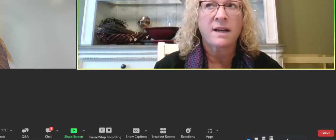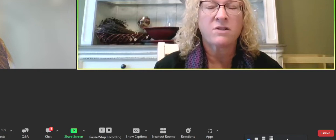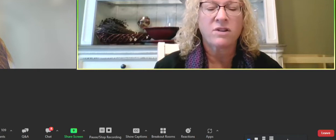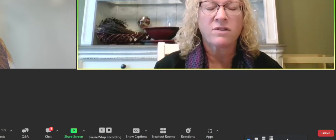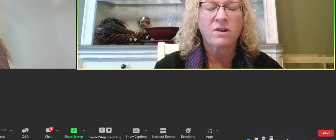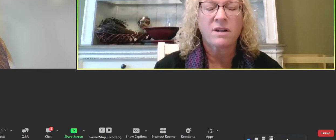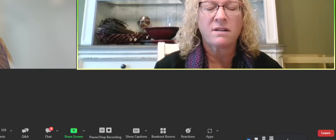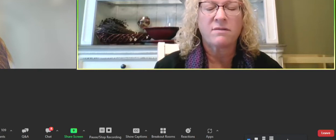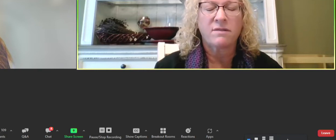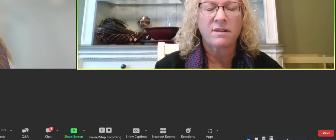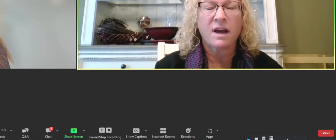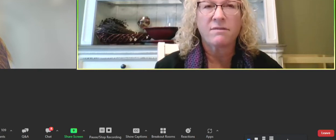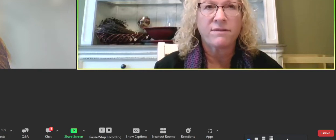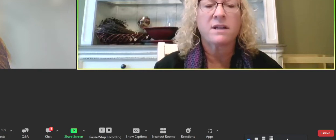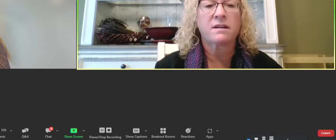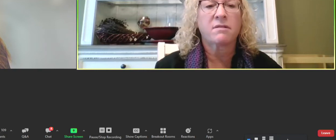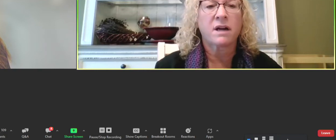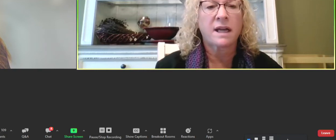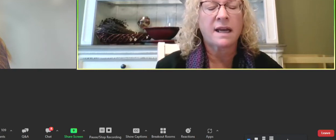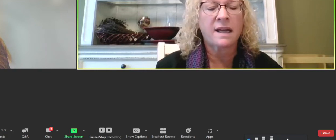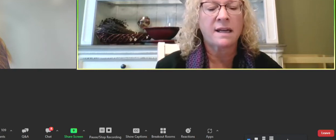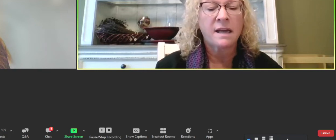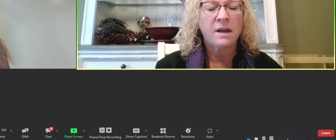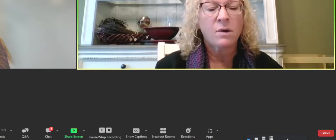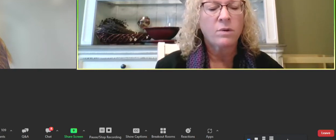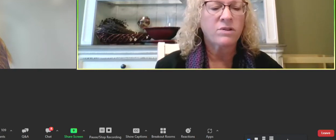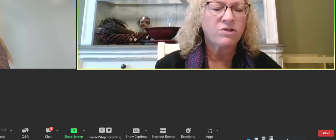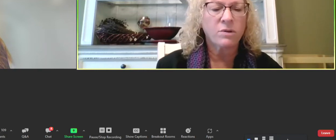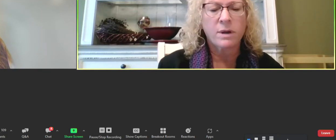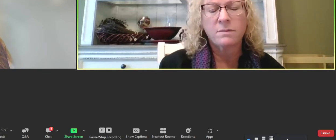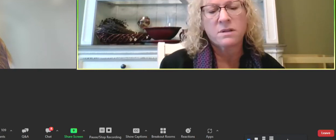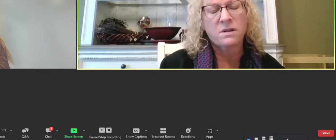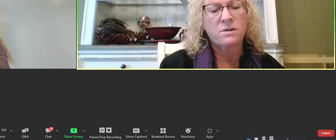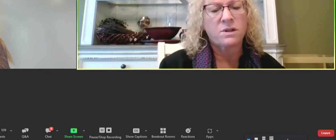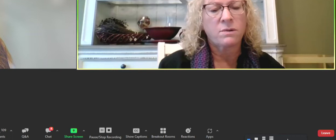I just started not feeling right and wasn't sure what it was due to.